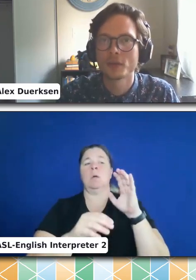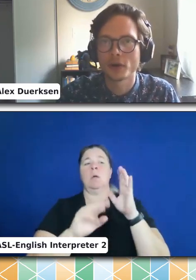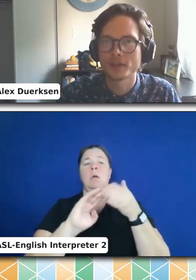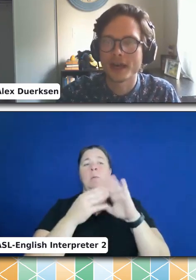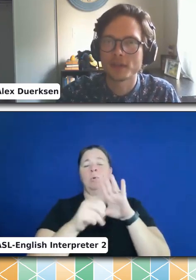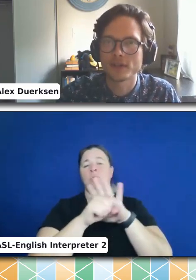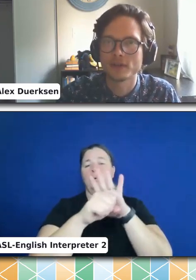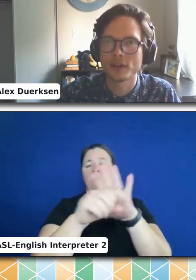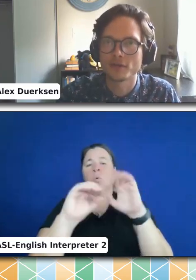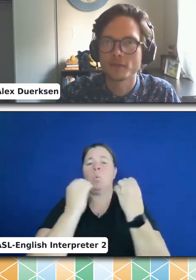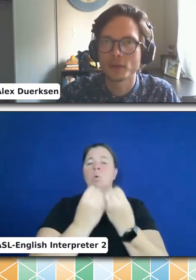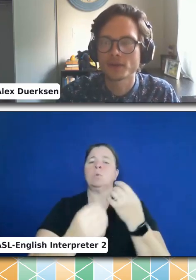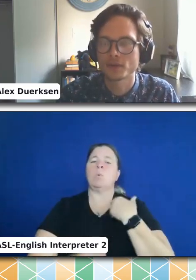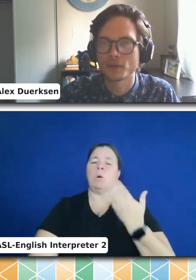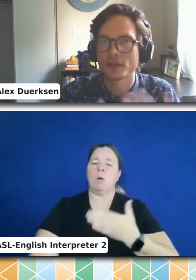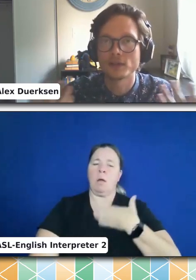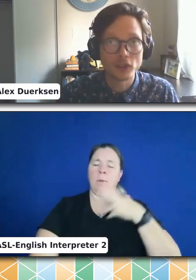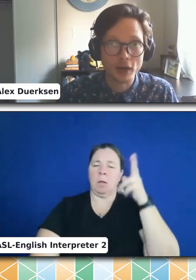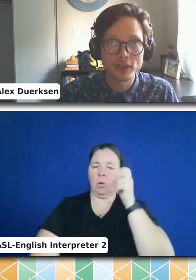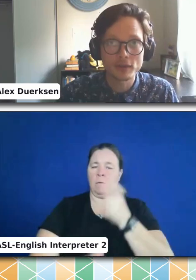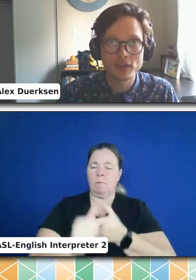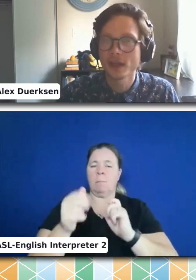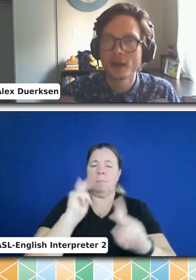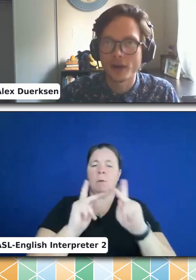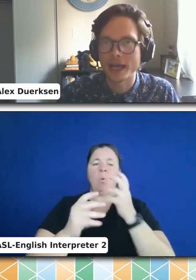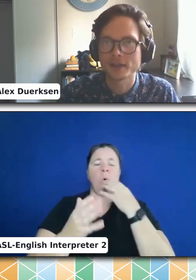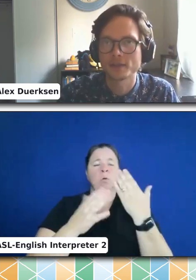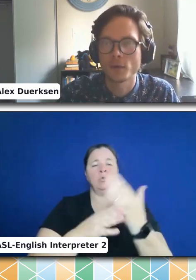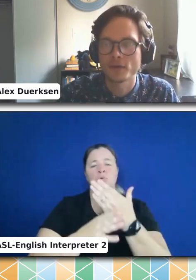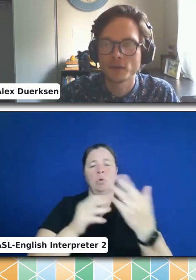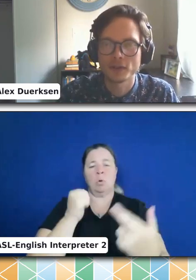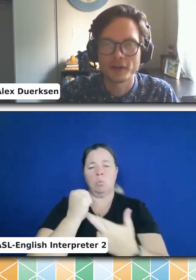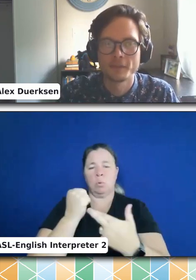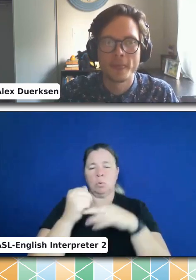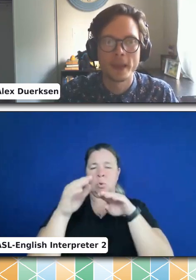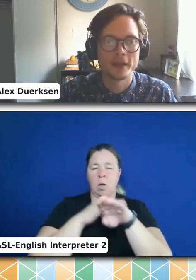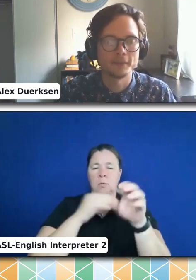We're always happy to hear from folks who want to share resources or access more in the future.